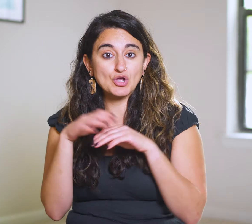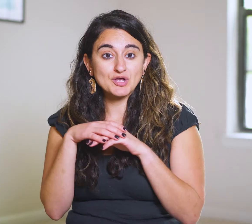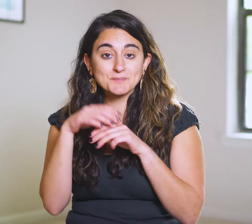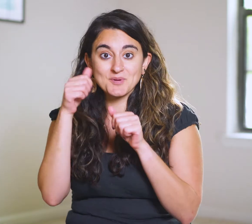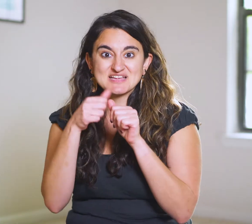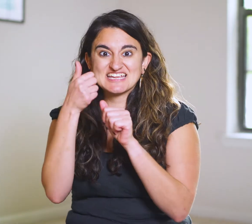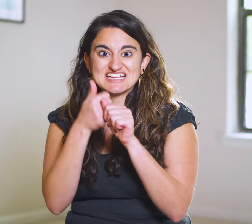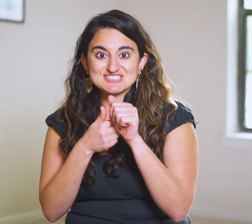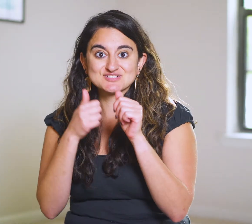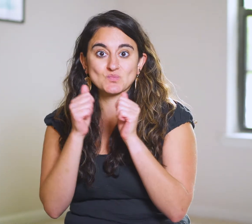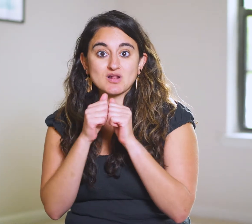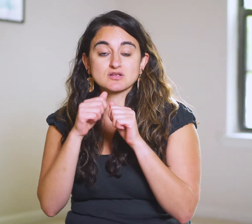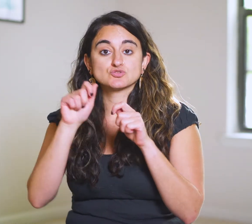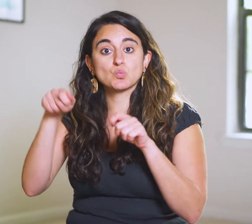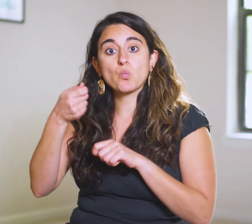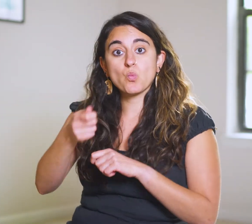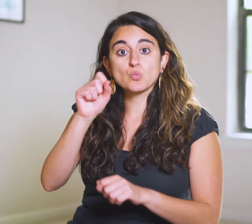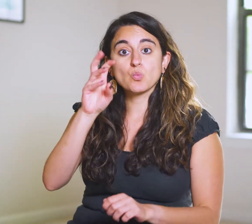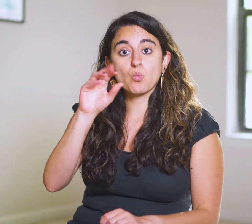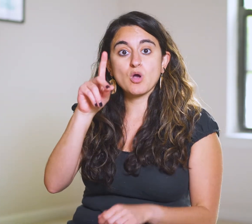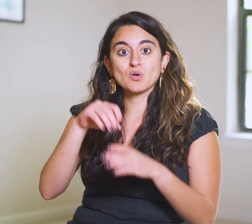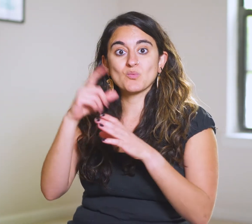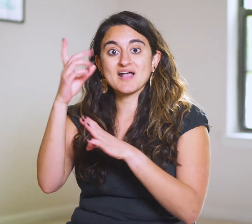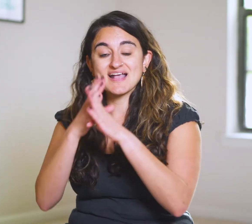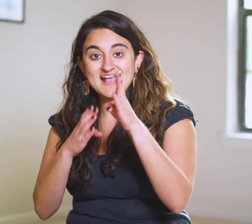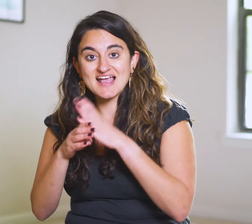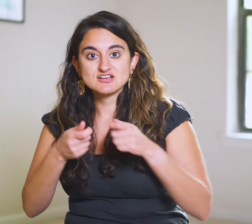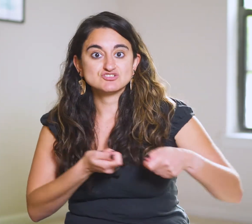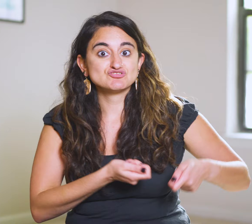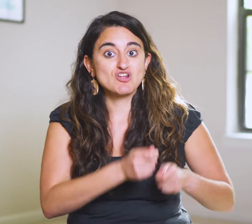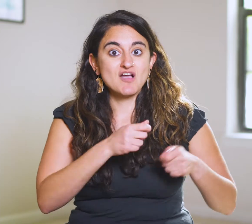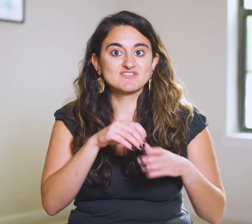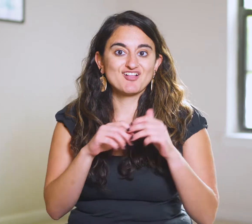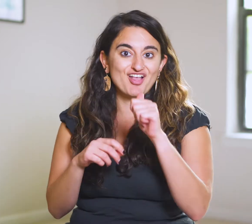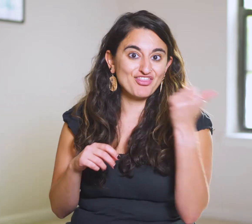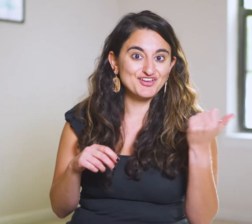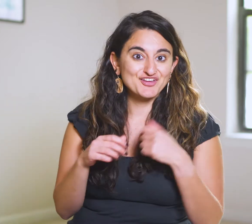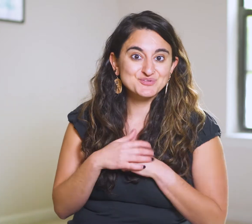each with a sword in one hand, a shovel in the other.